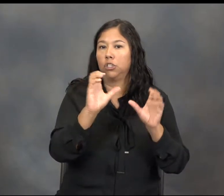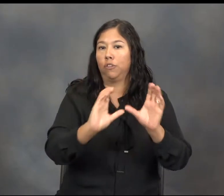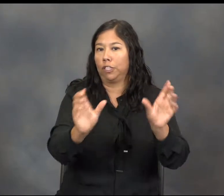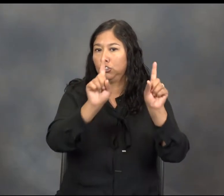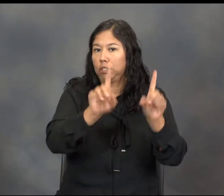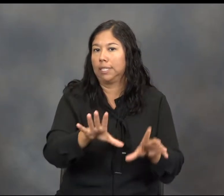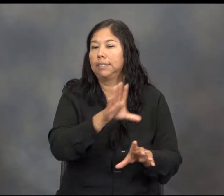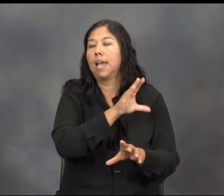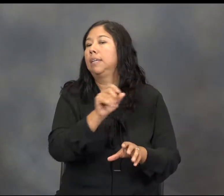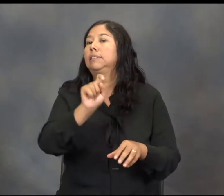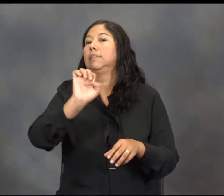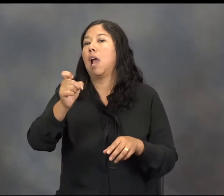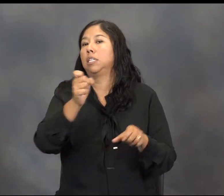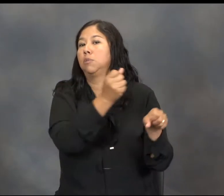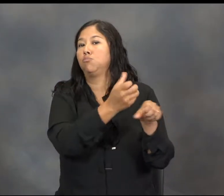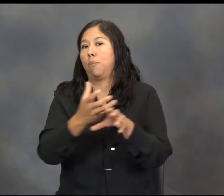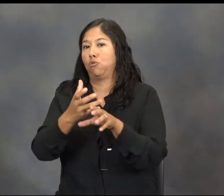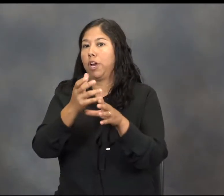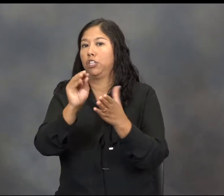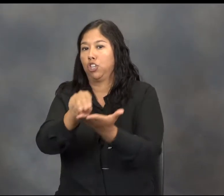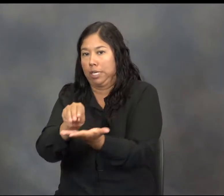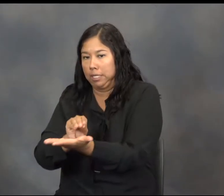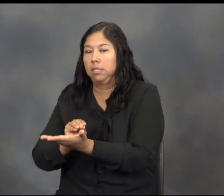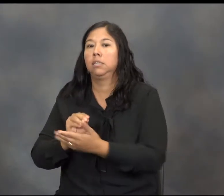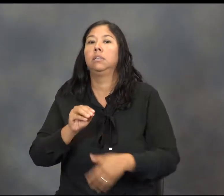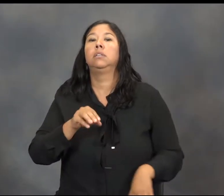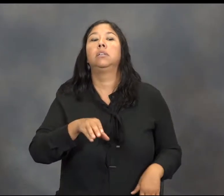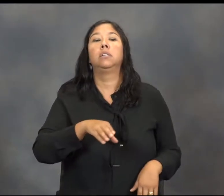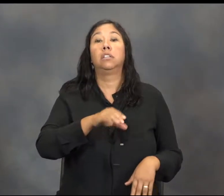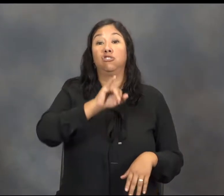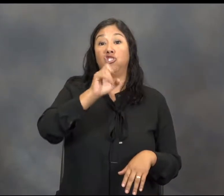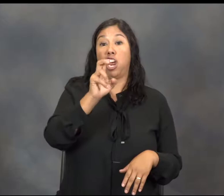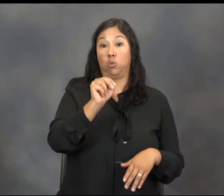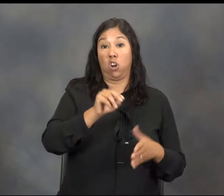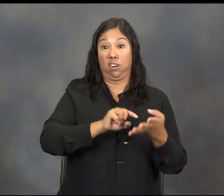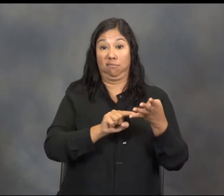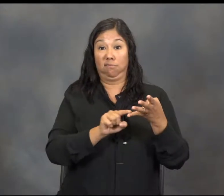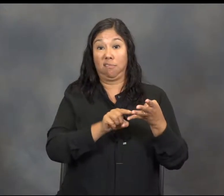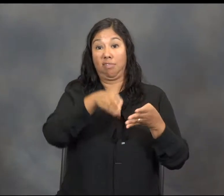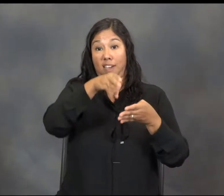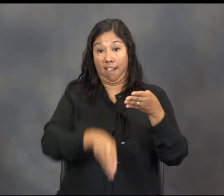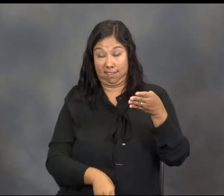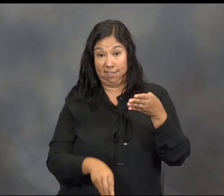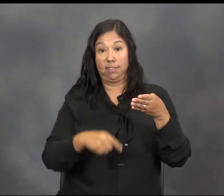and then at the end of January, we have our Grand Opening Day.